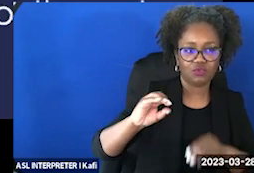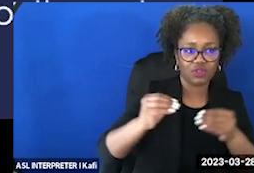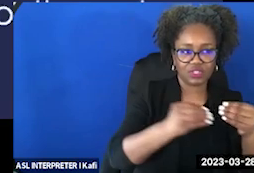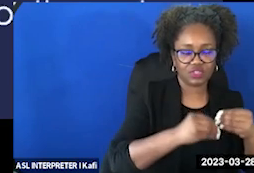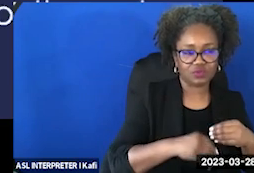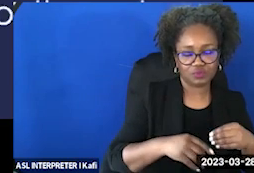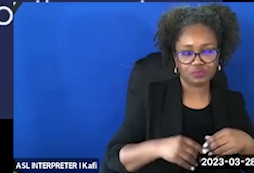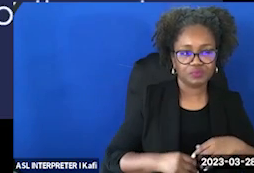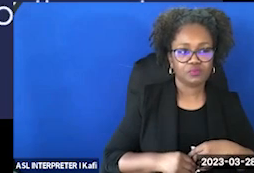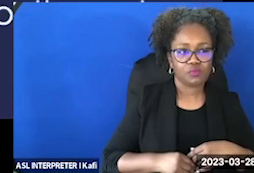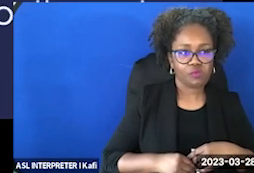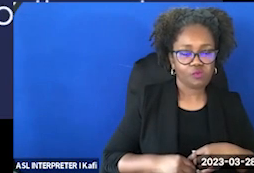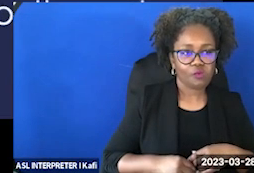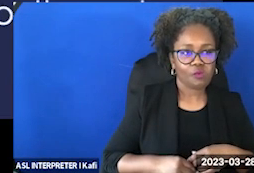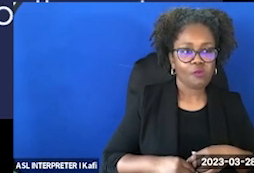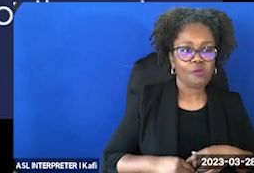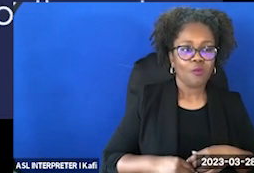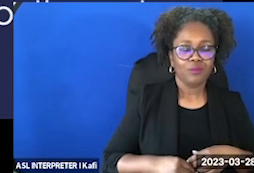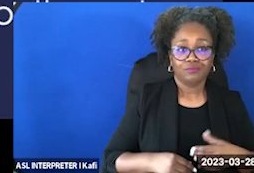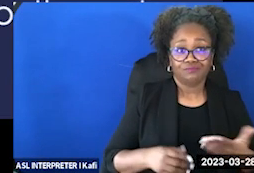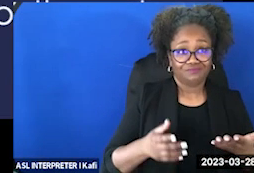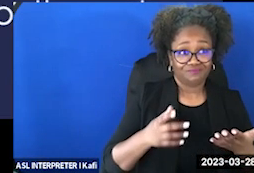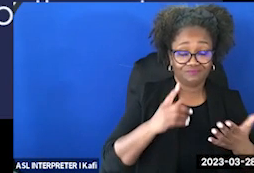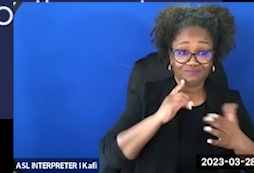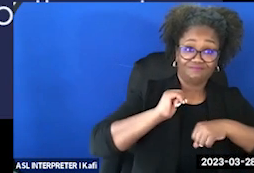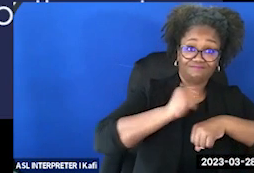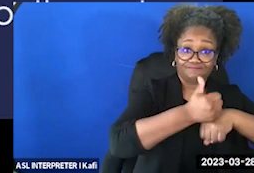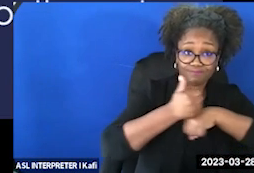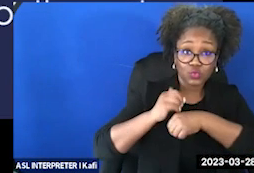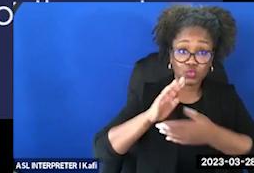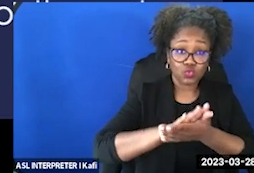Debbie Stine, Science & Technology Policy Academy: but it doesn't mean that if there still were not barriers This is